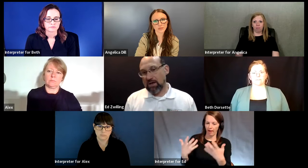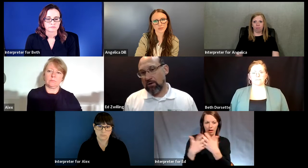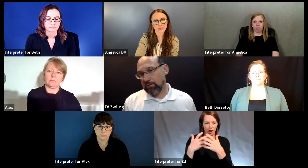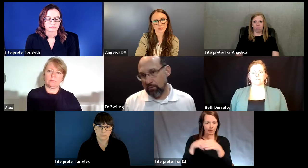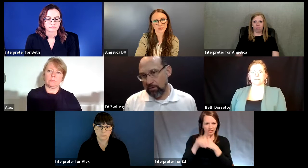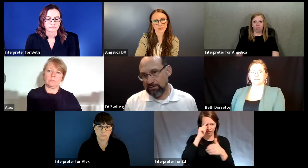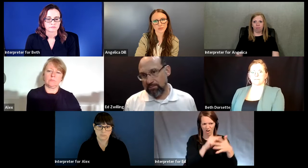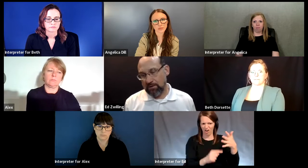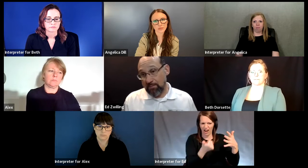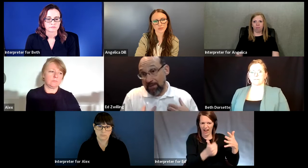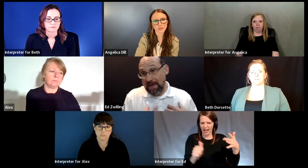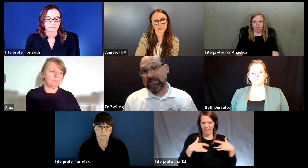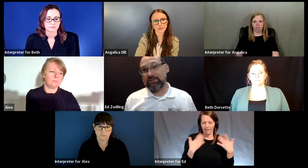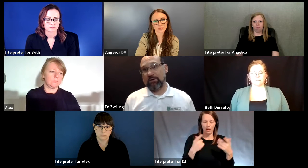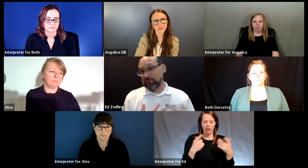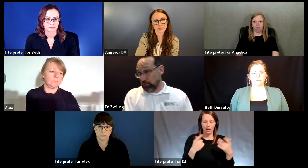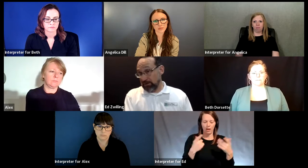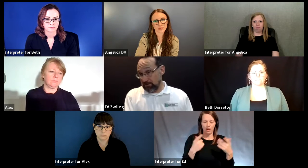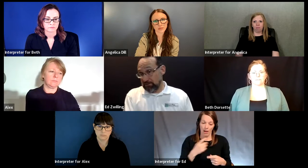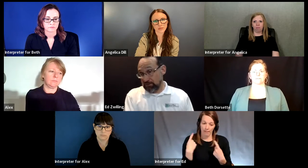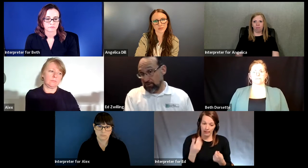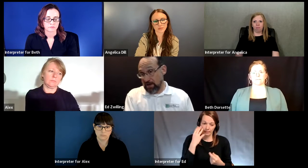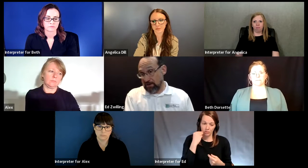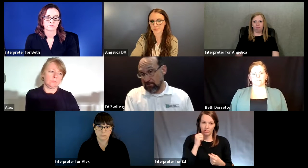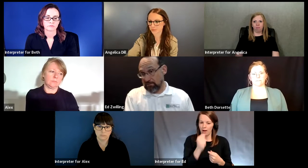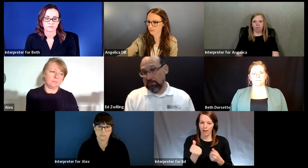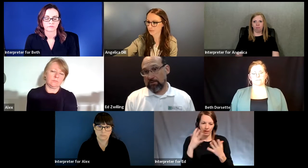But not all employers appear, in my past experience, willing to do that.